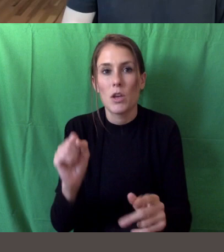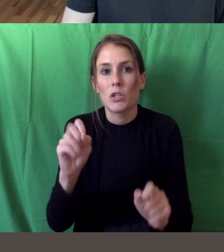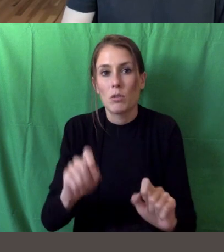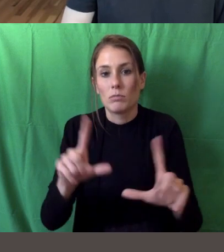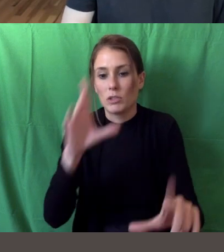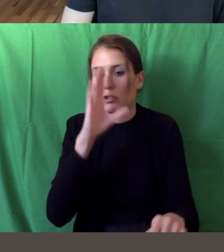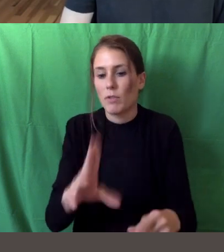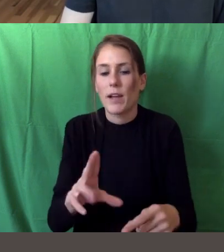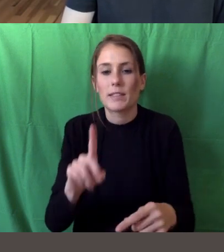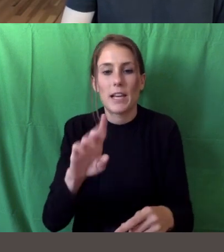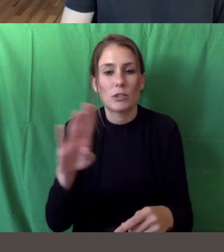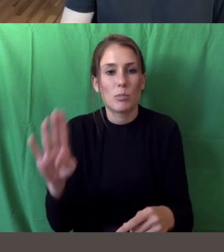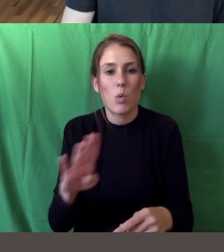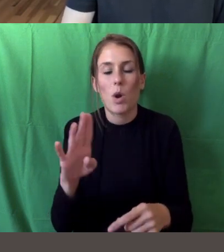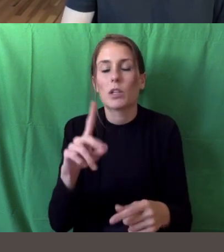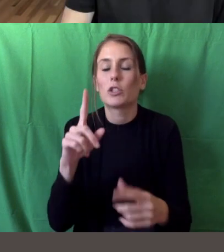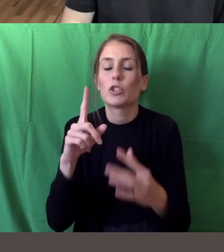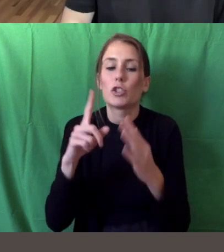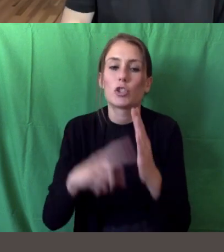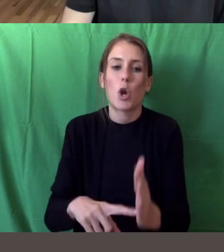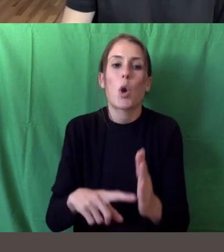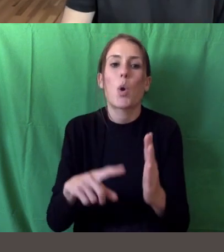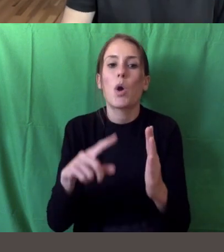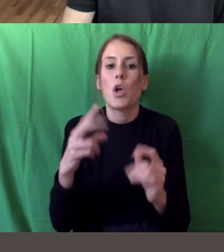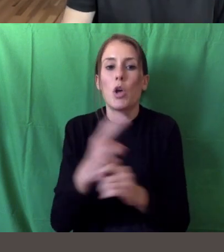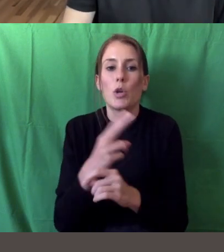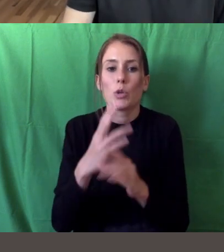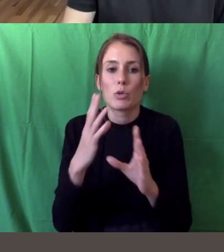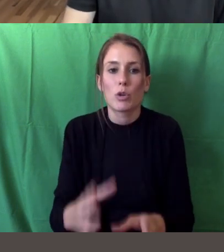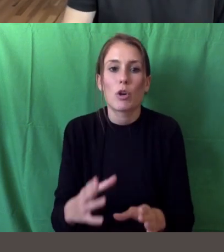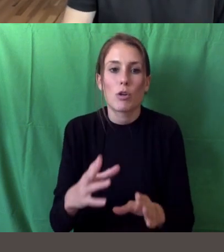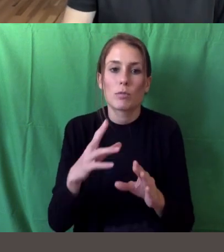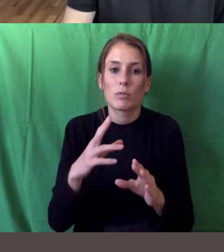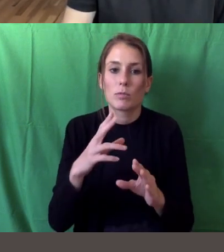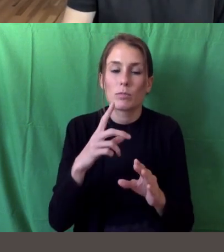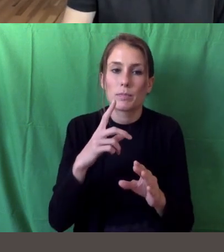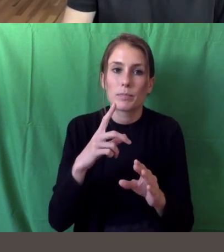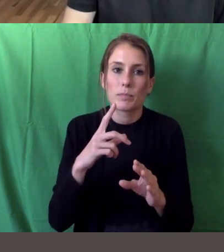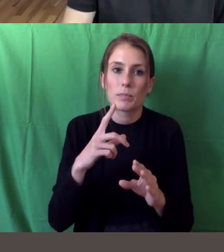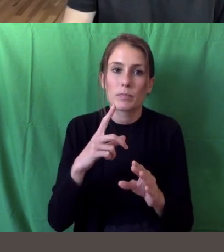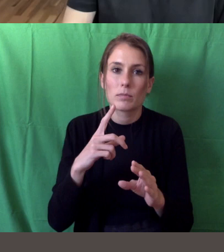that's showing you usage, reliability, and responsiveness metrics for your application.